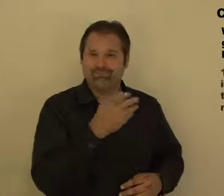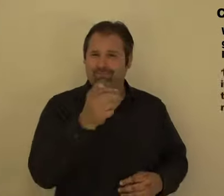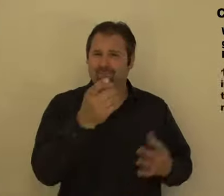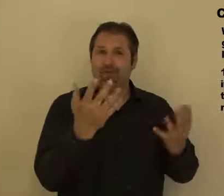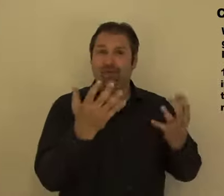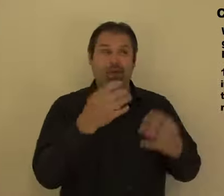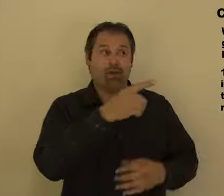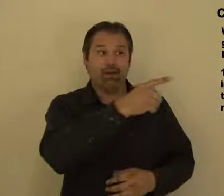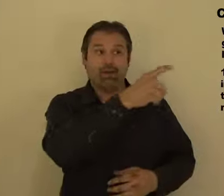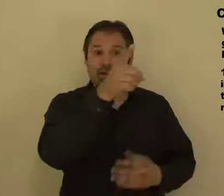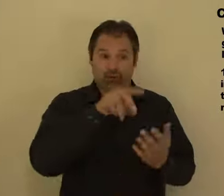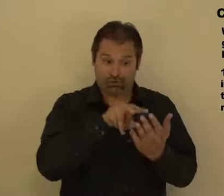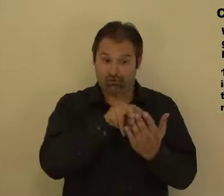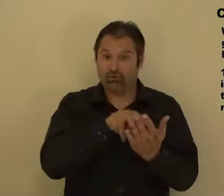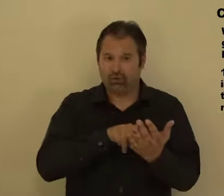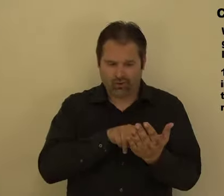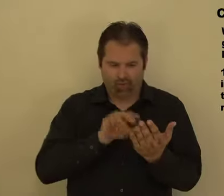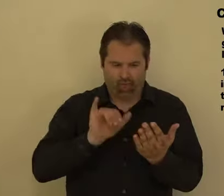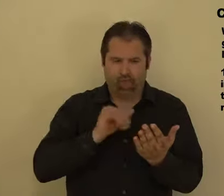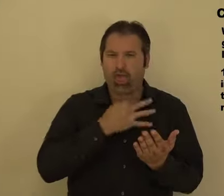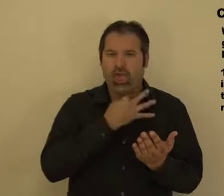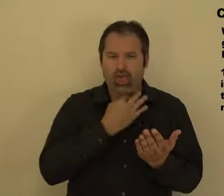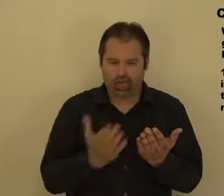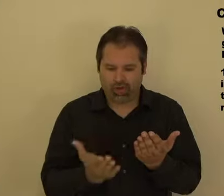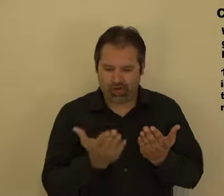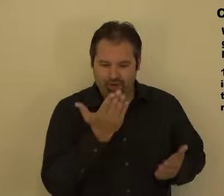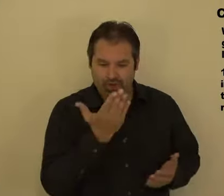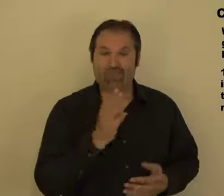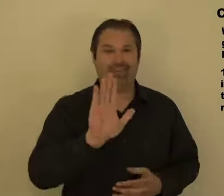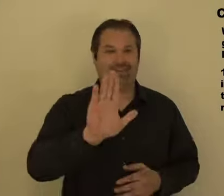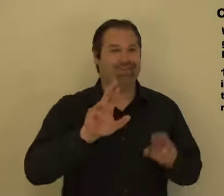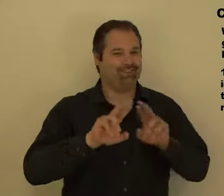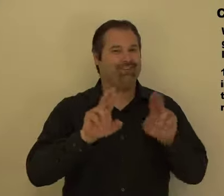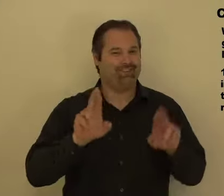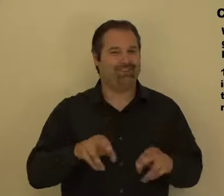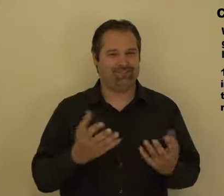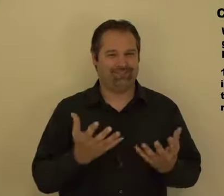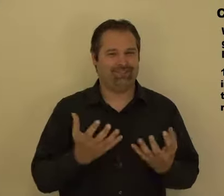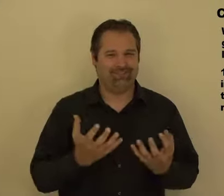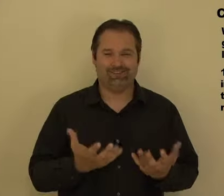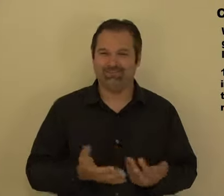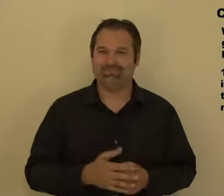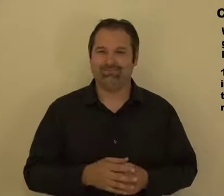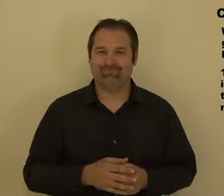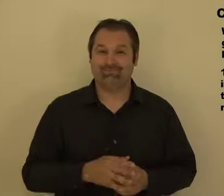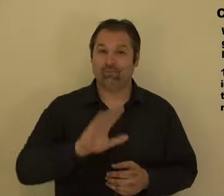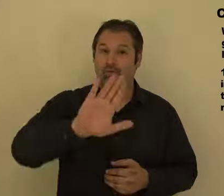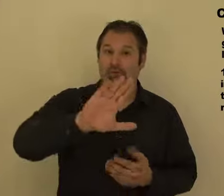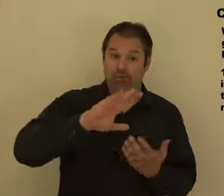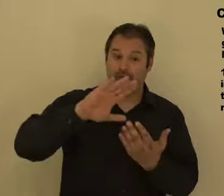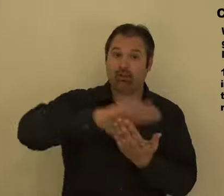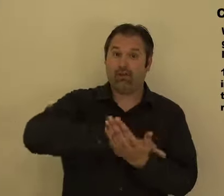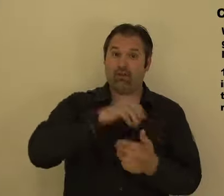Your cover letter should tell people that you are interested in the position,